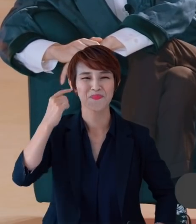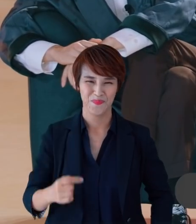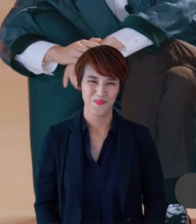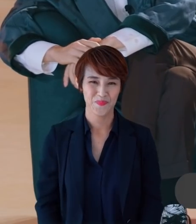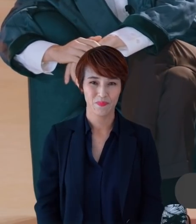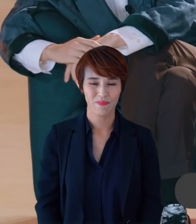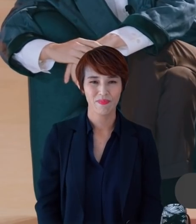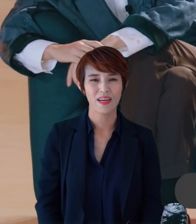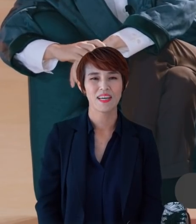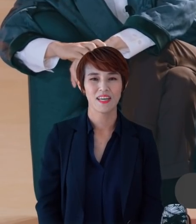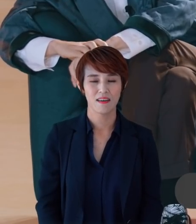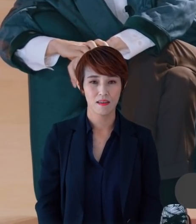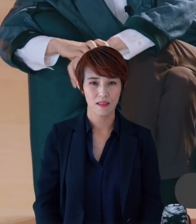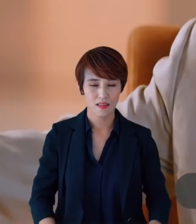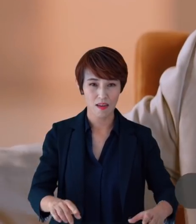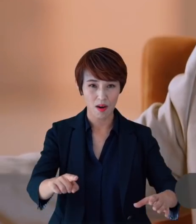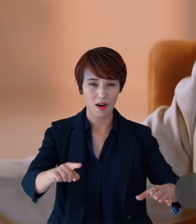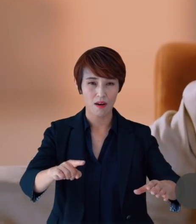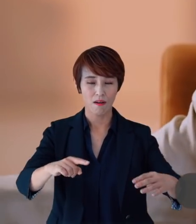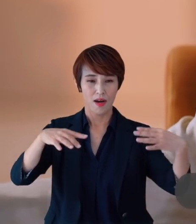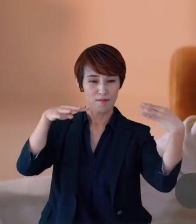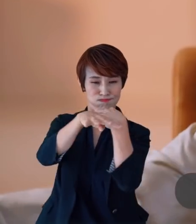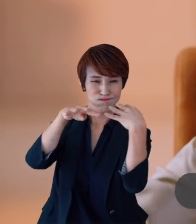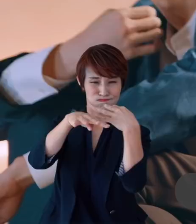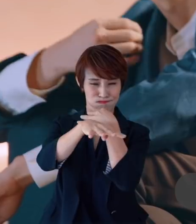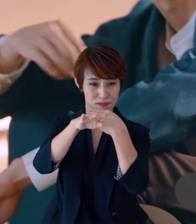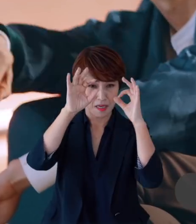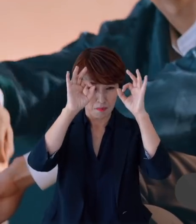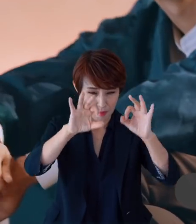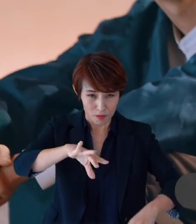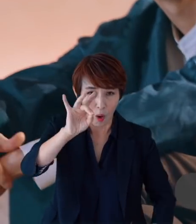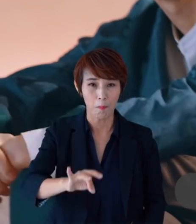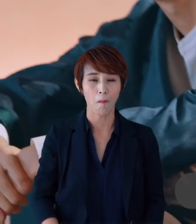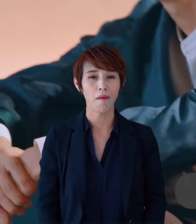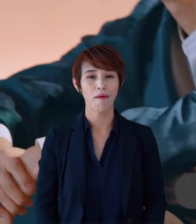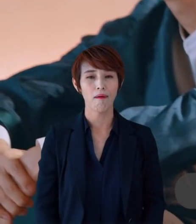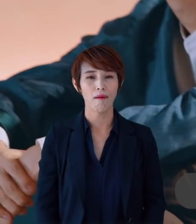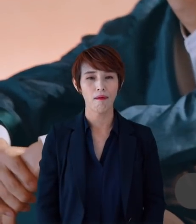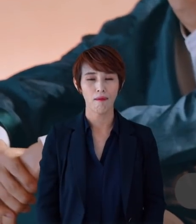V: It was my first time seeing a main thoroughfare. Like the eight lanes of Olympic-daero? V: It was my first time seeing something like that, so it was very interesting.